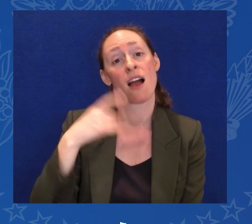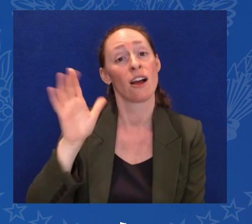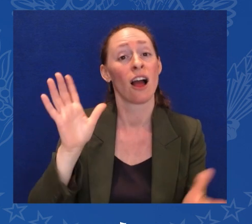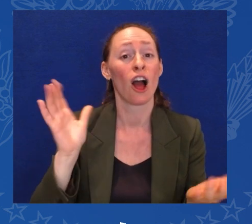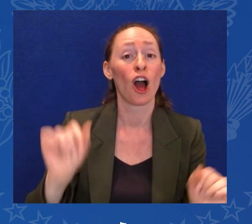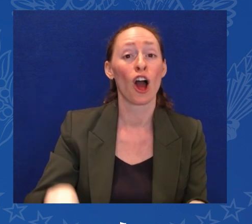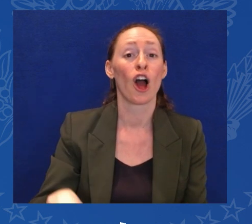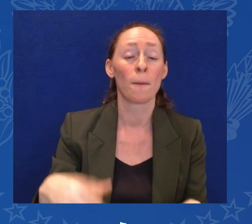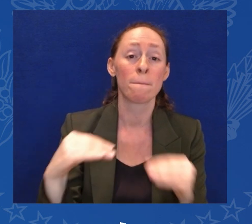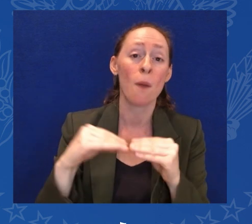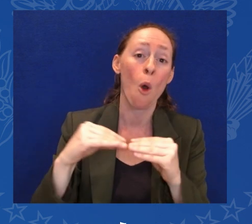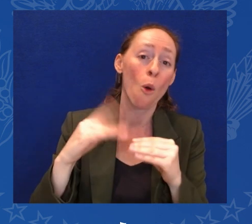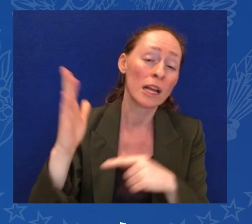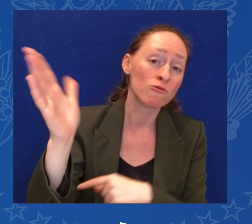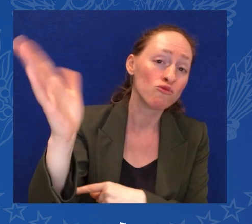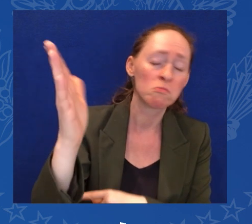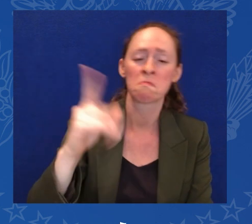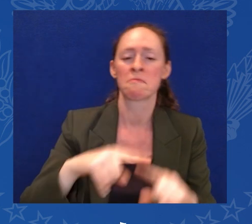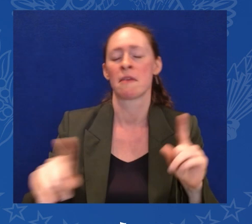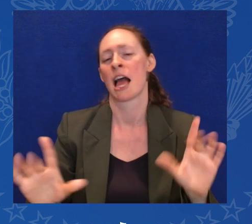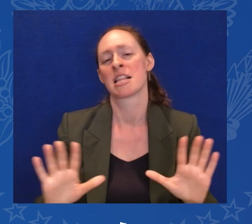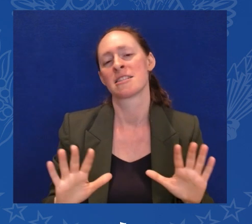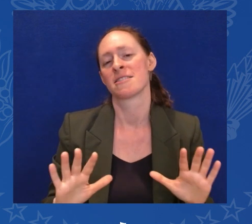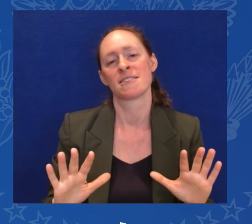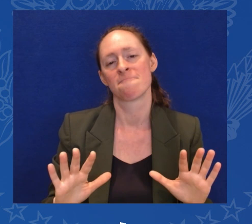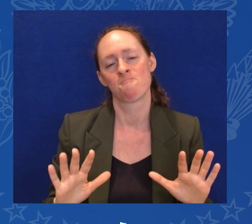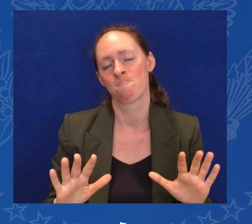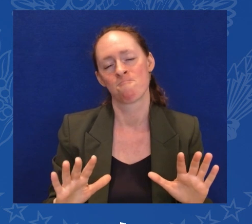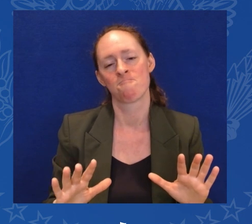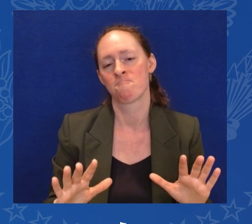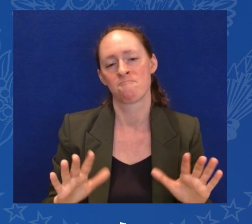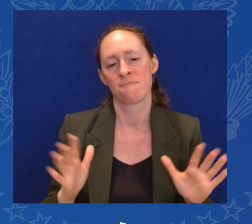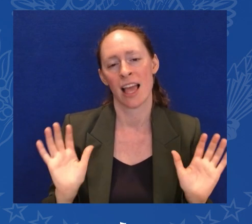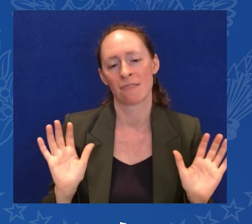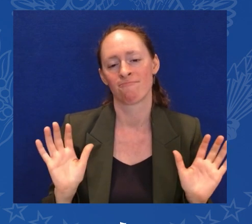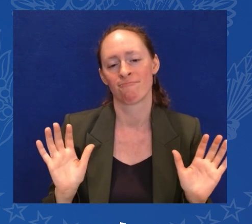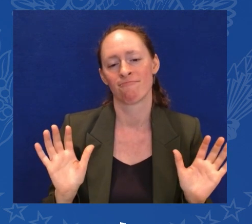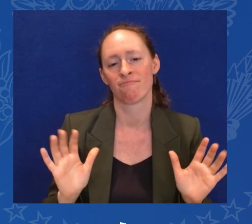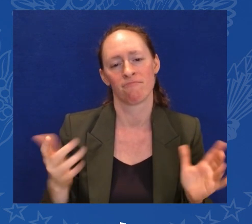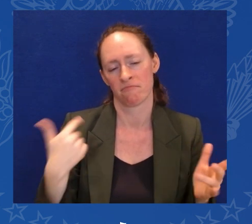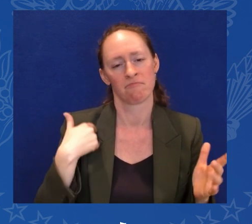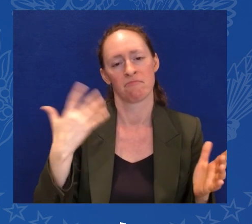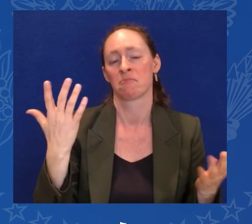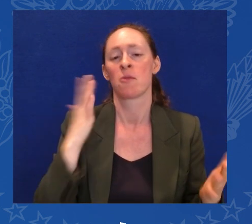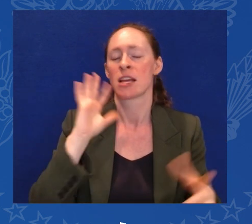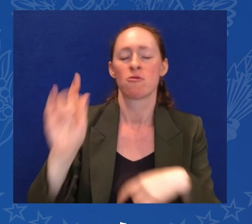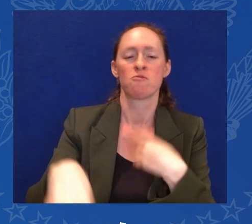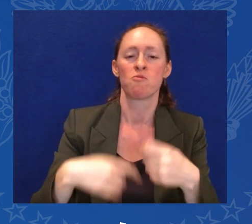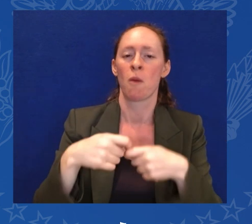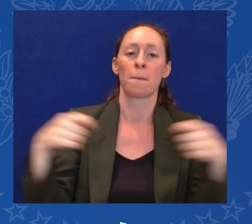No, I mean, it's just barbaric -- barbaric what happened.